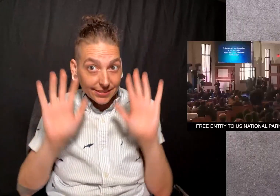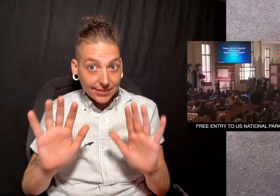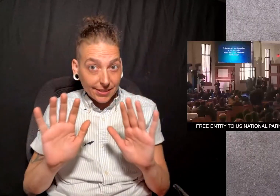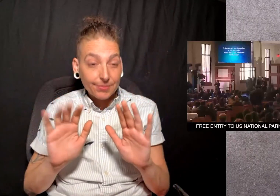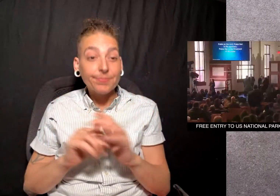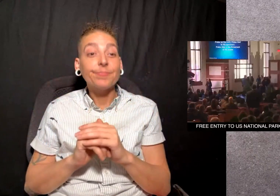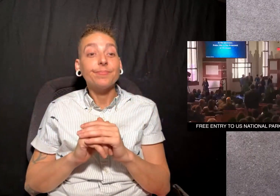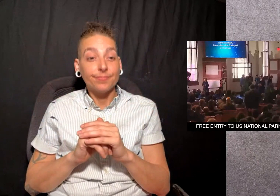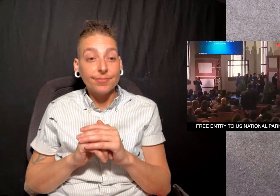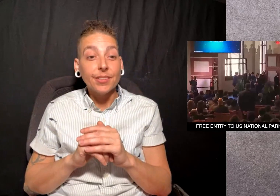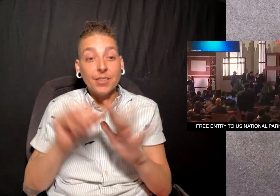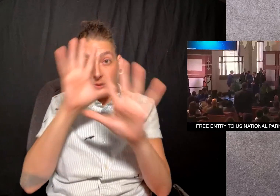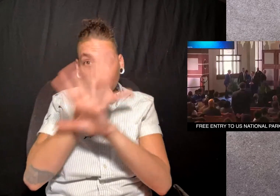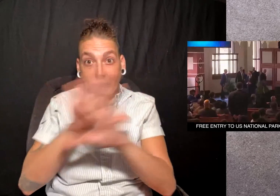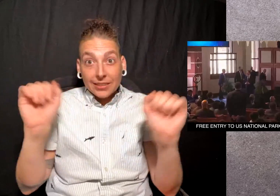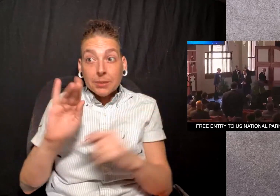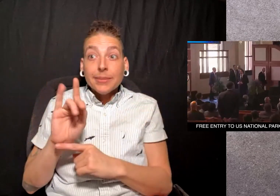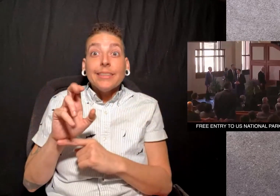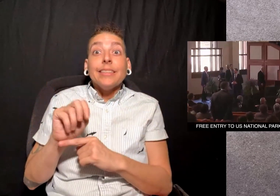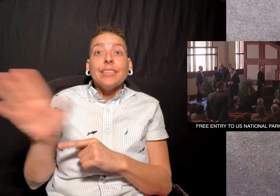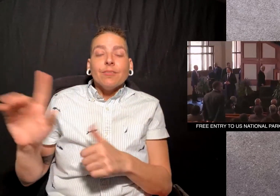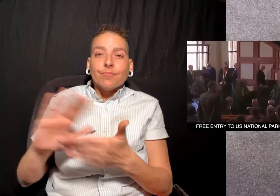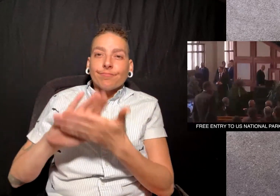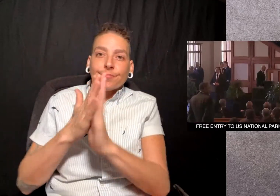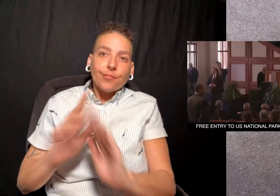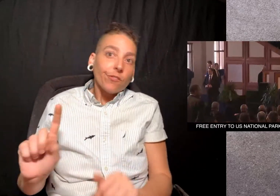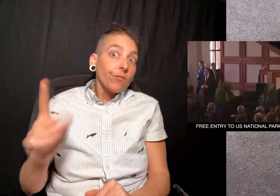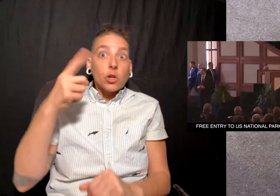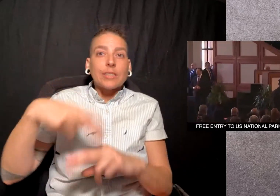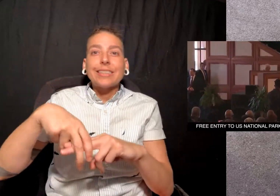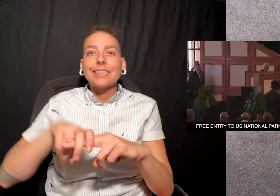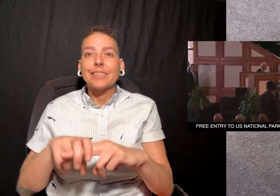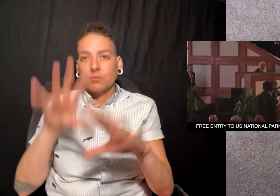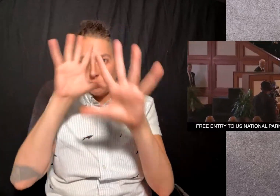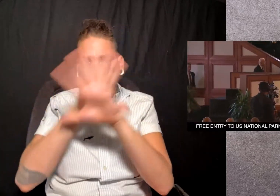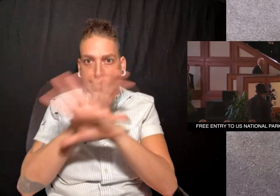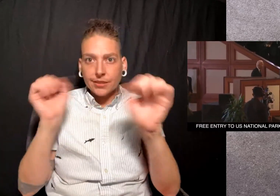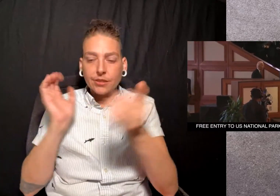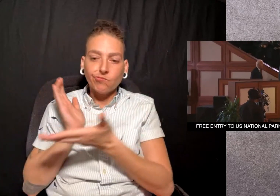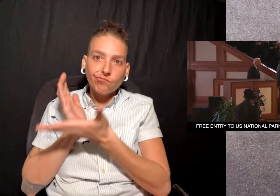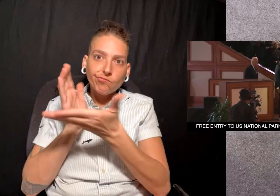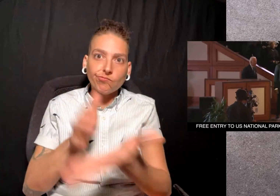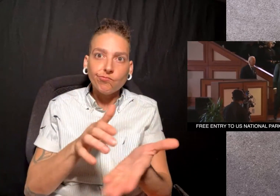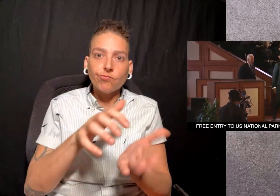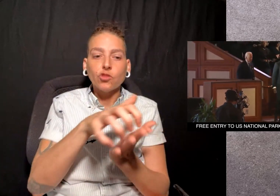President Joe Biden became the first sitting president to deliver a sermon from the church